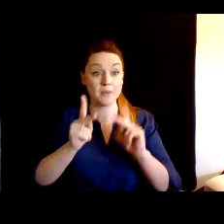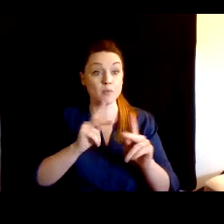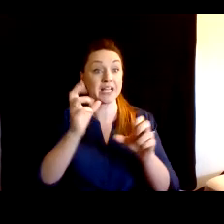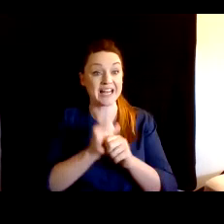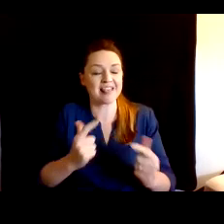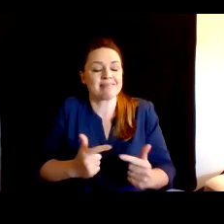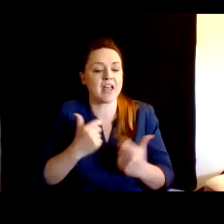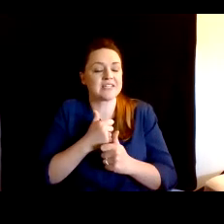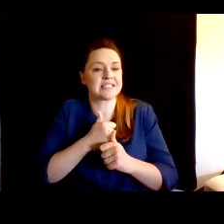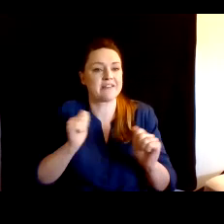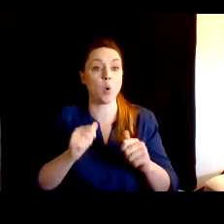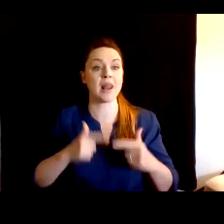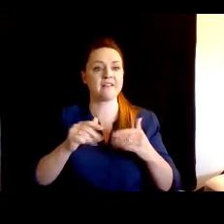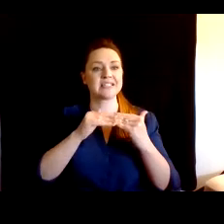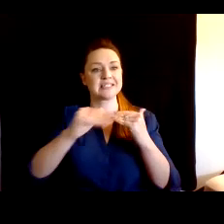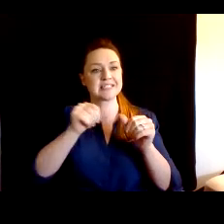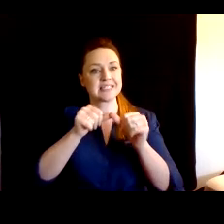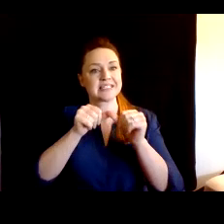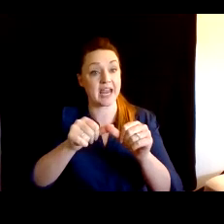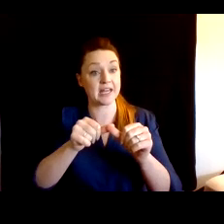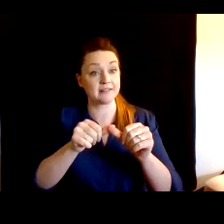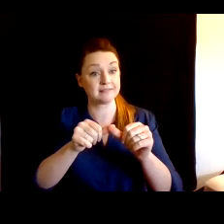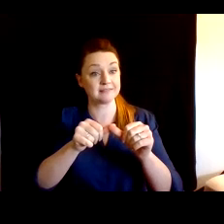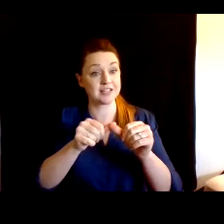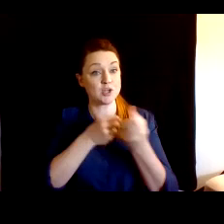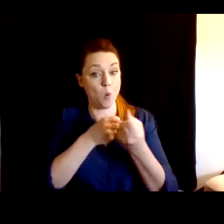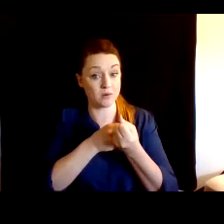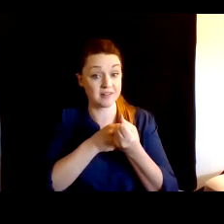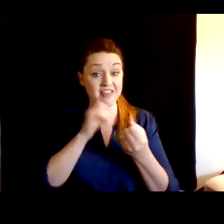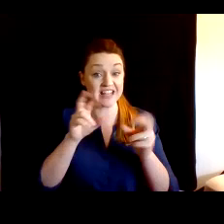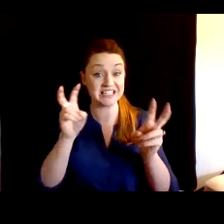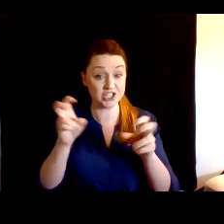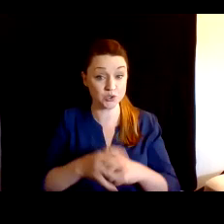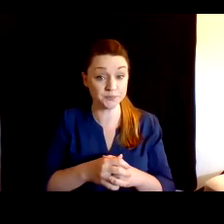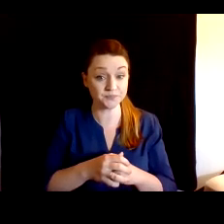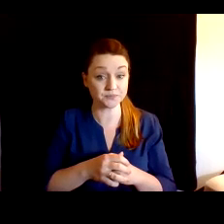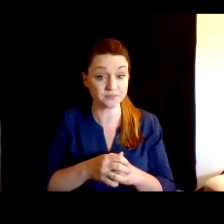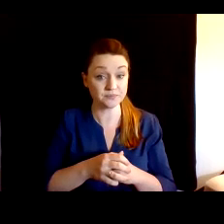or life sustaining supports, and that's an issue. So we wanna talk about when the actual is avoidable.